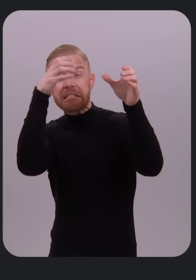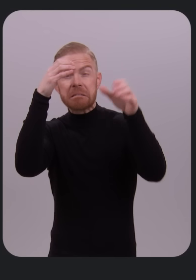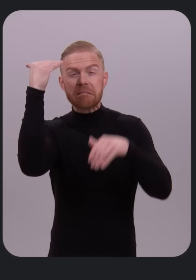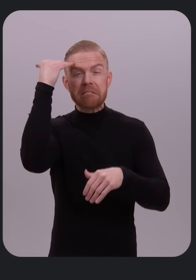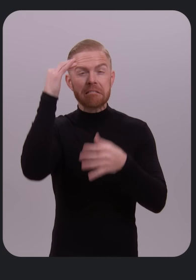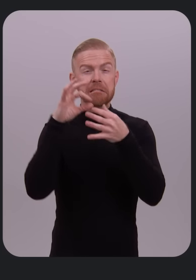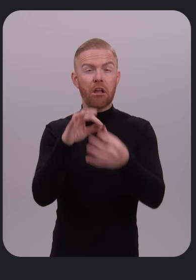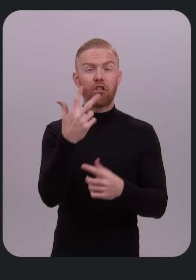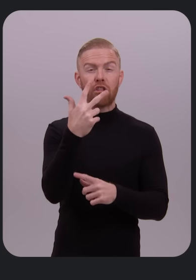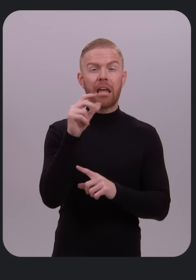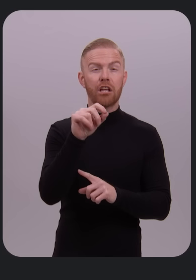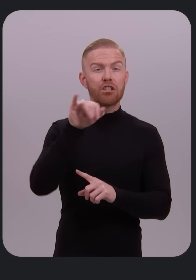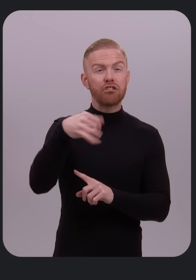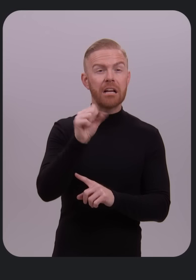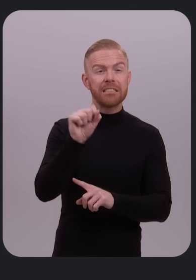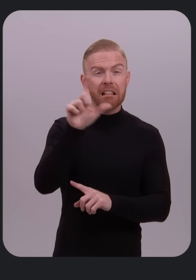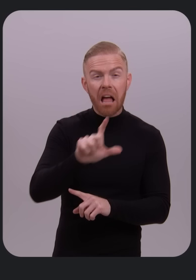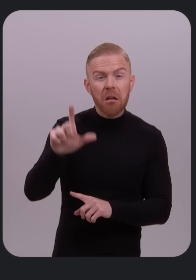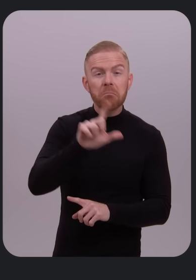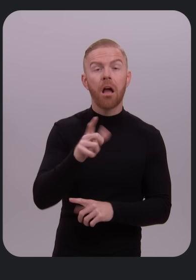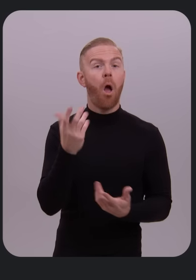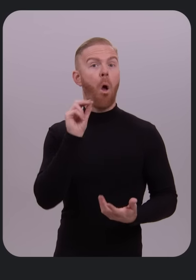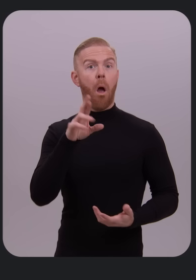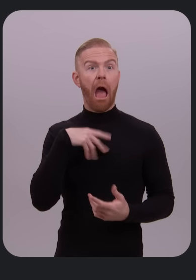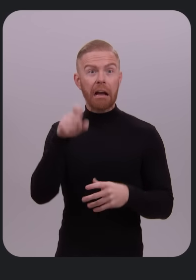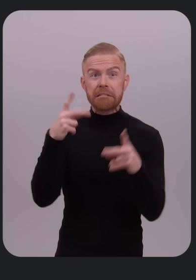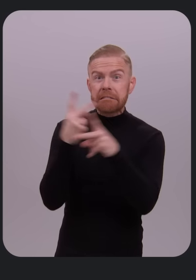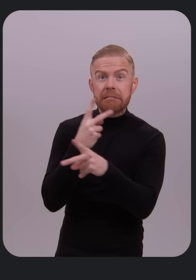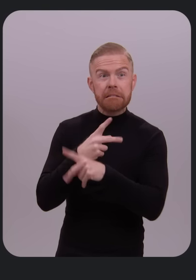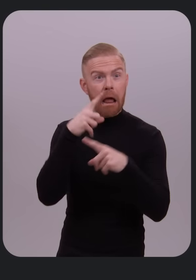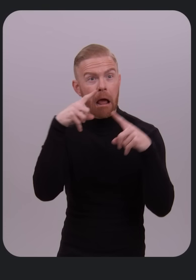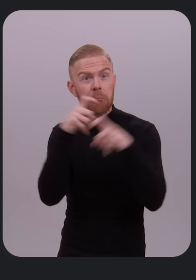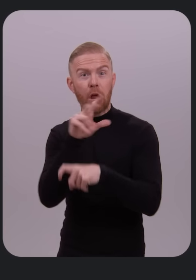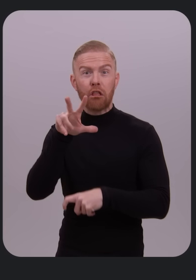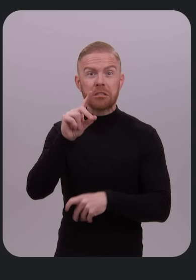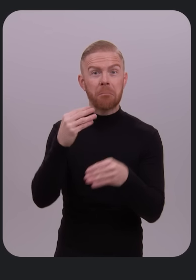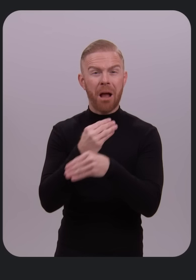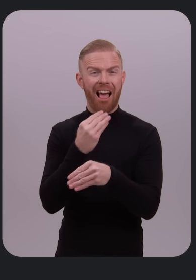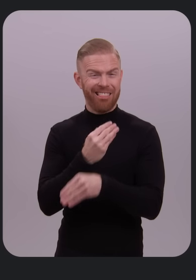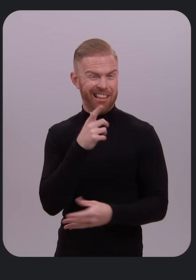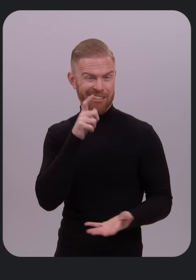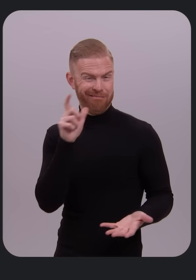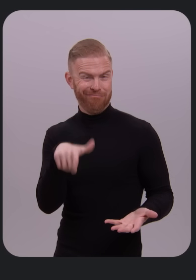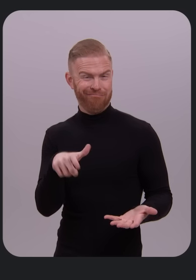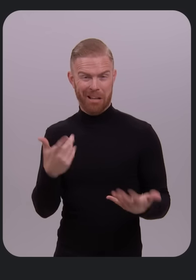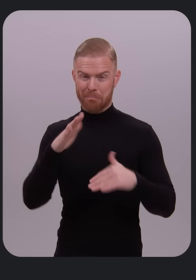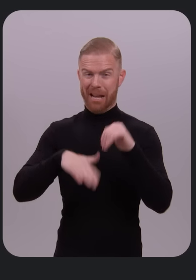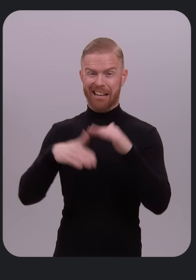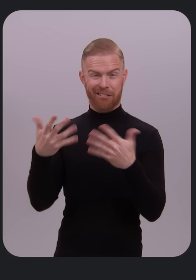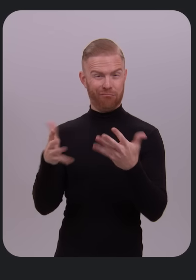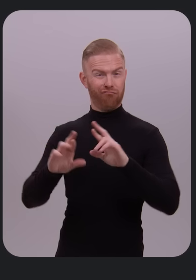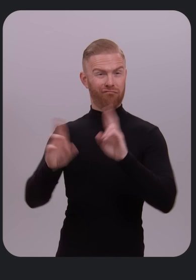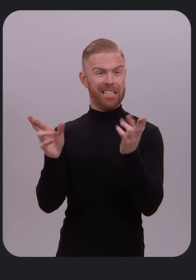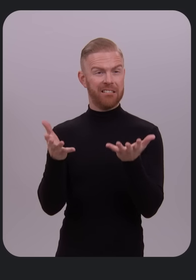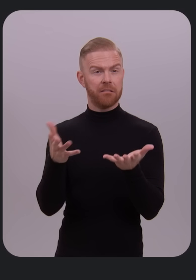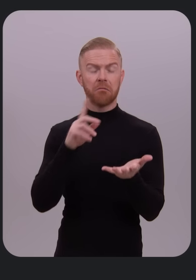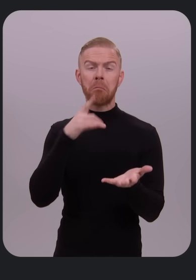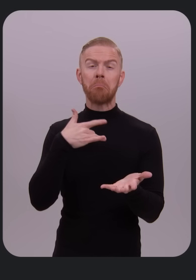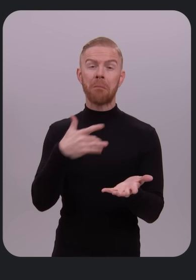libraries or figure out the complex 3D math to build this. I know it would have taken forever to do this by hand.